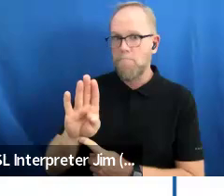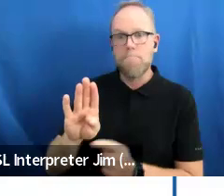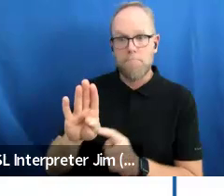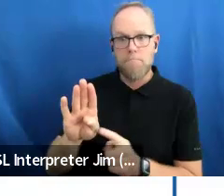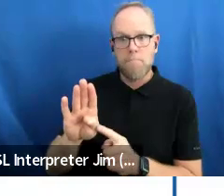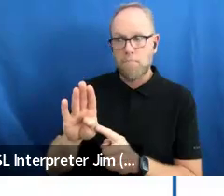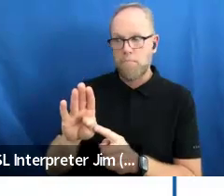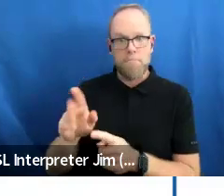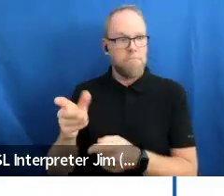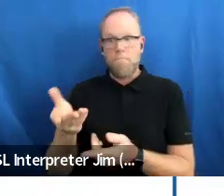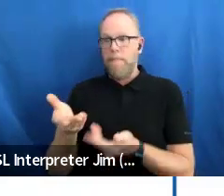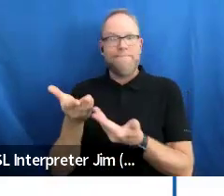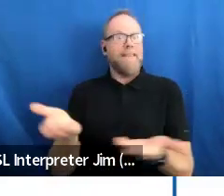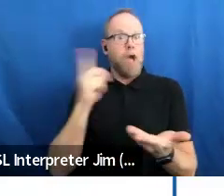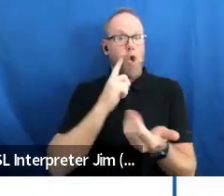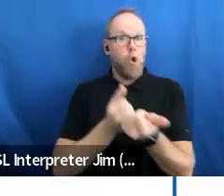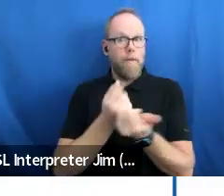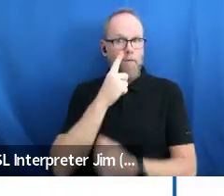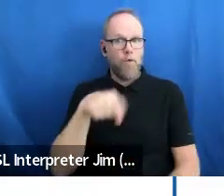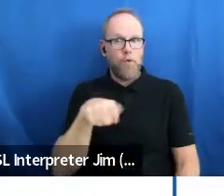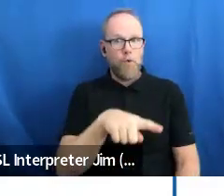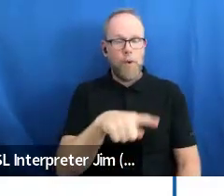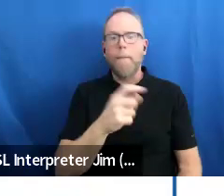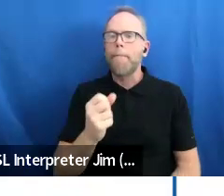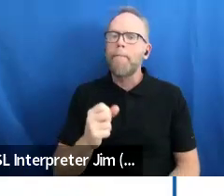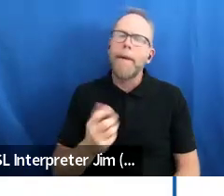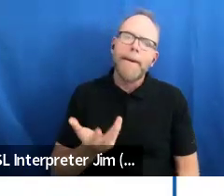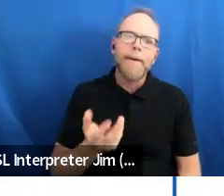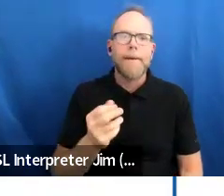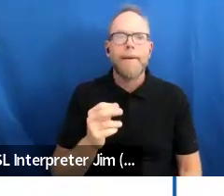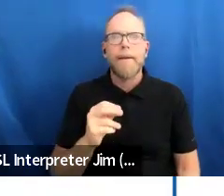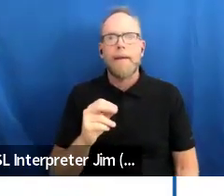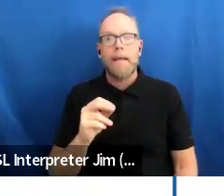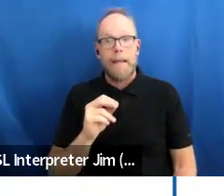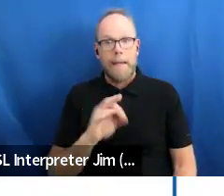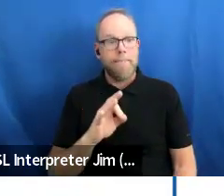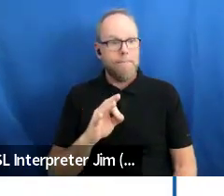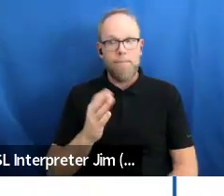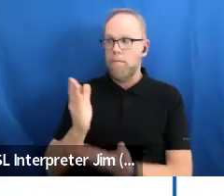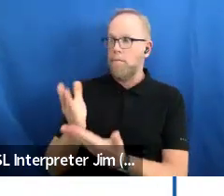may be applying for jobs that has a disability. But if they are, a lot of times voc rehab can kind